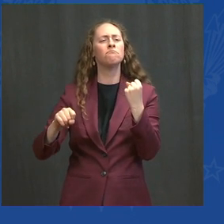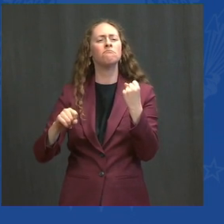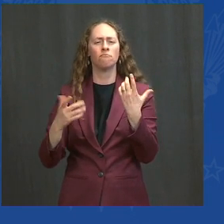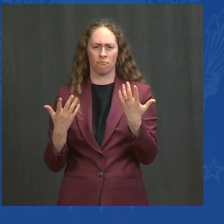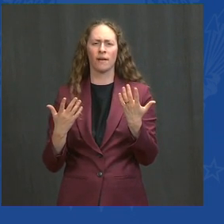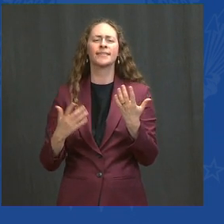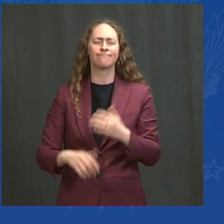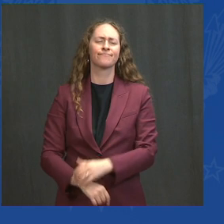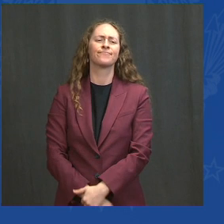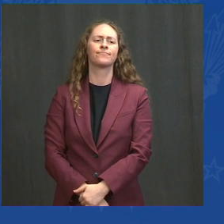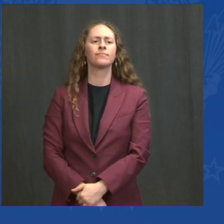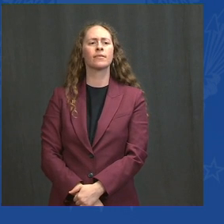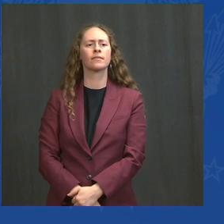But it creates other difficulties.